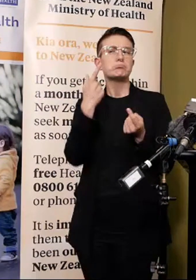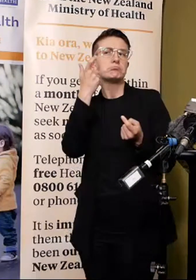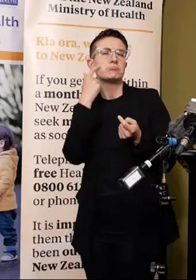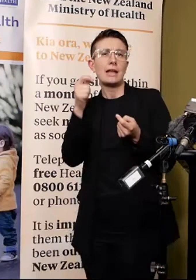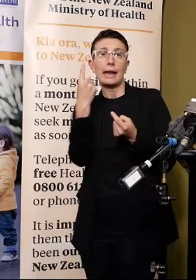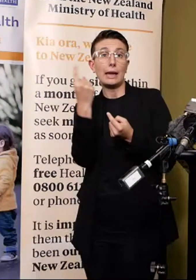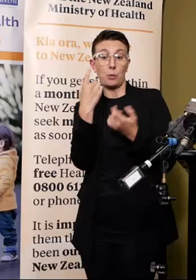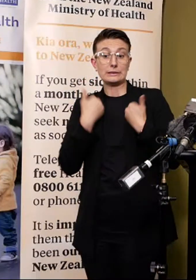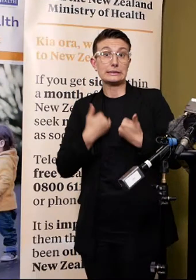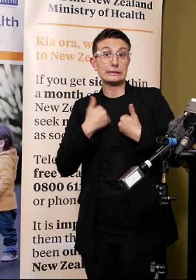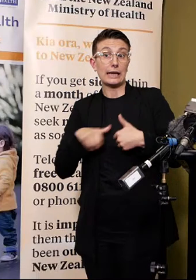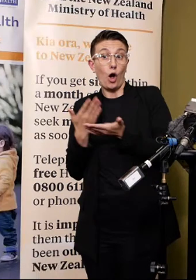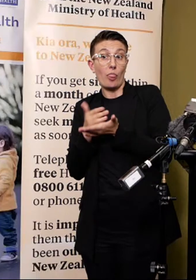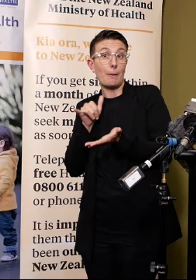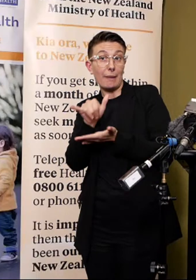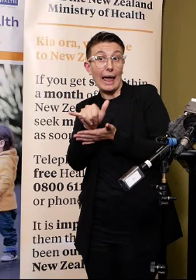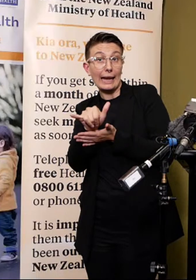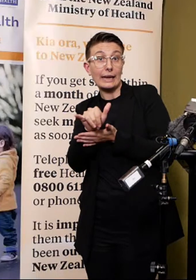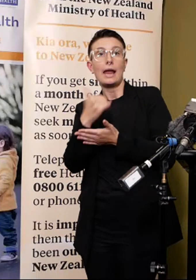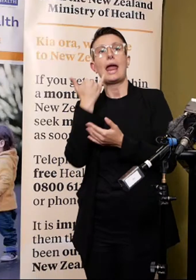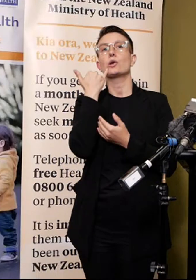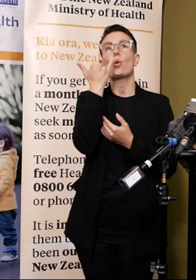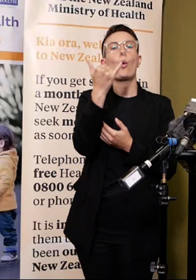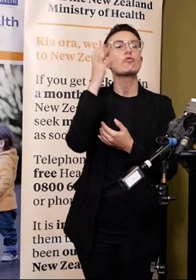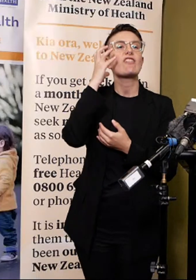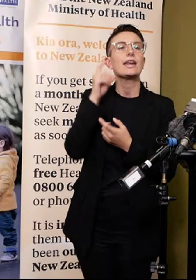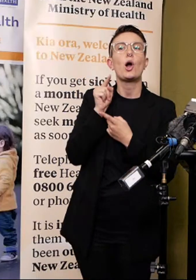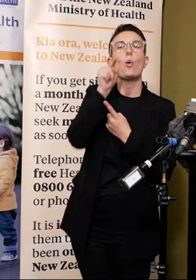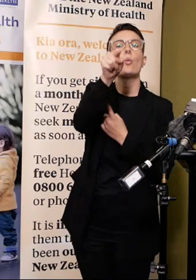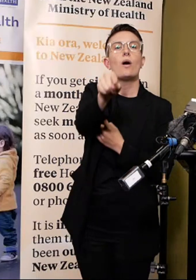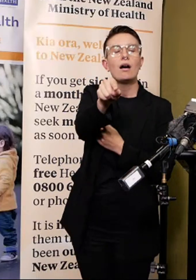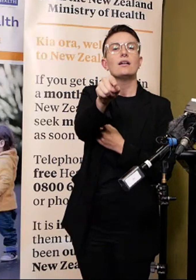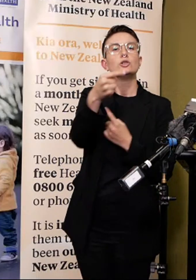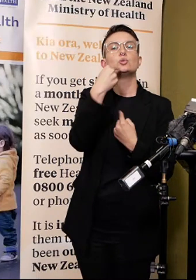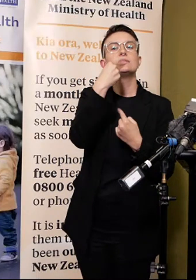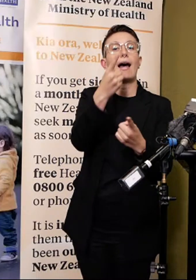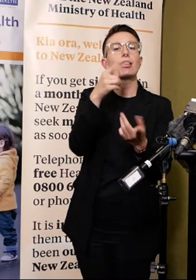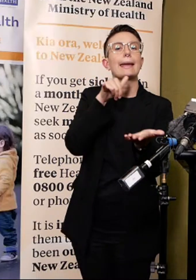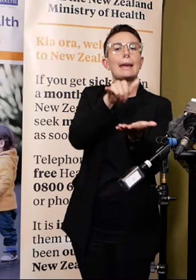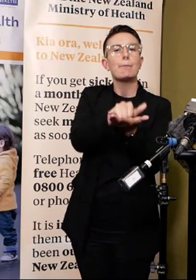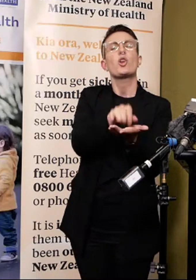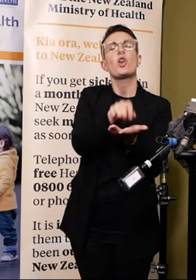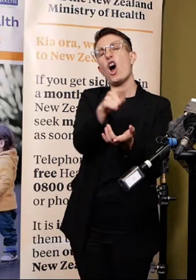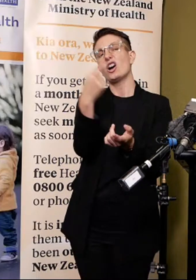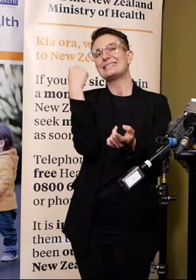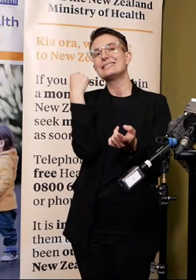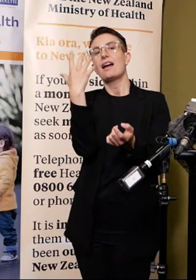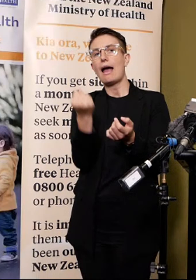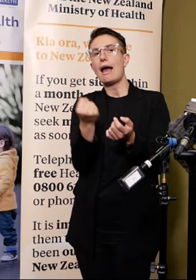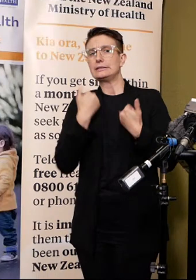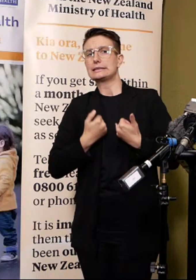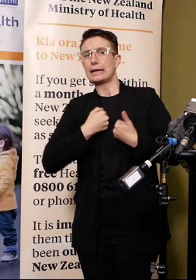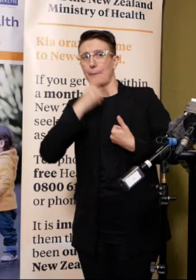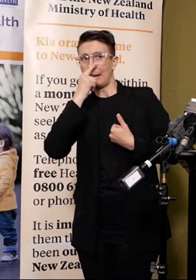for those flights being met by health staff at the airport and people being dealt with appropriately.